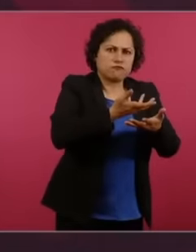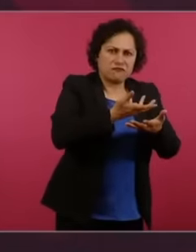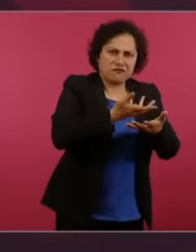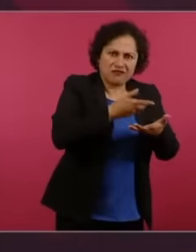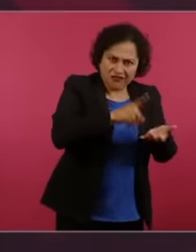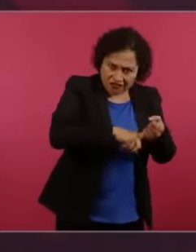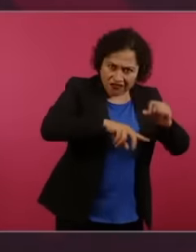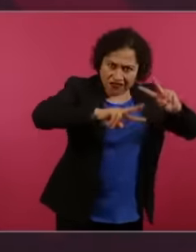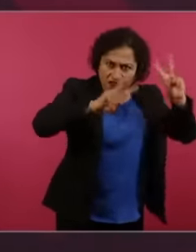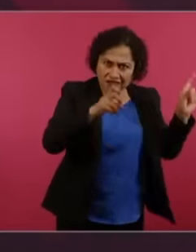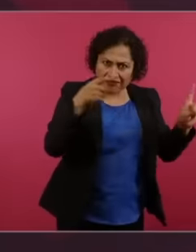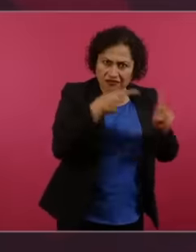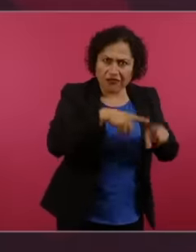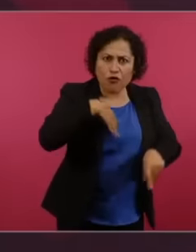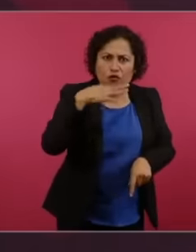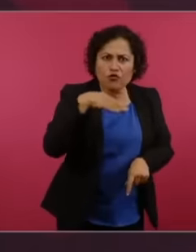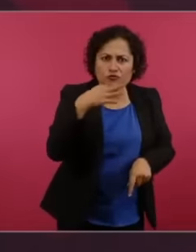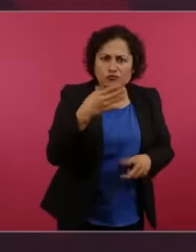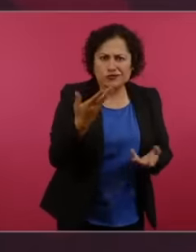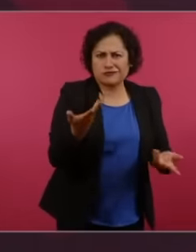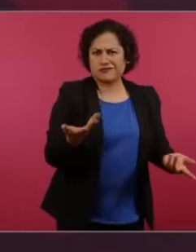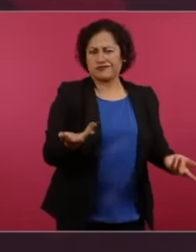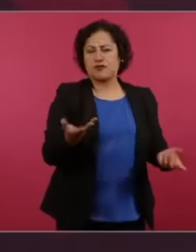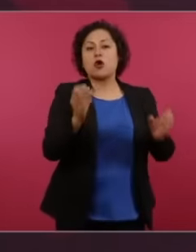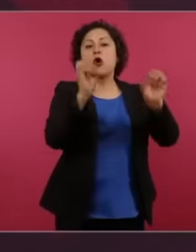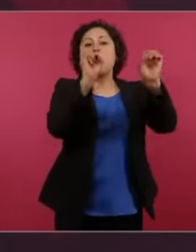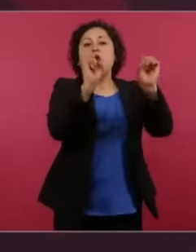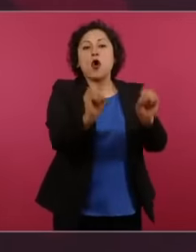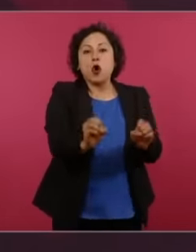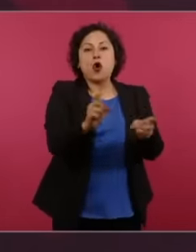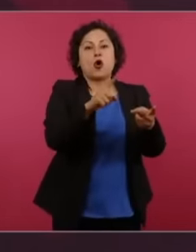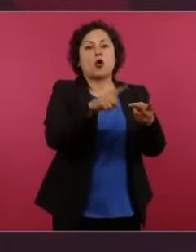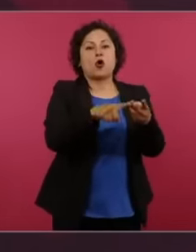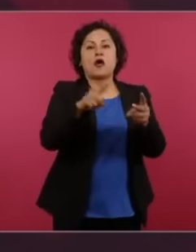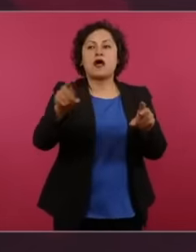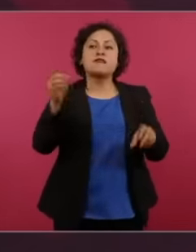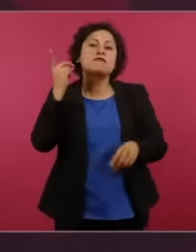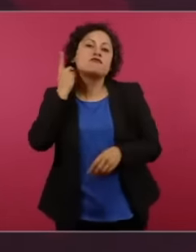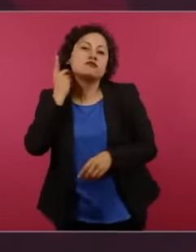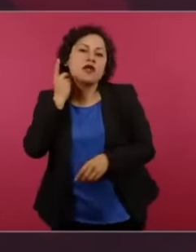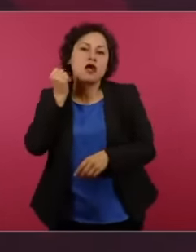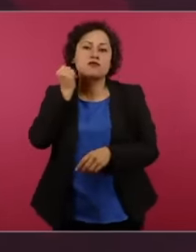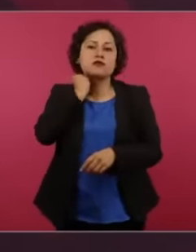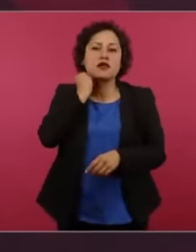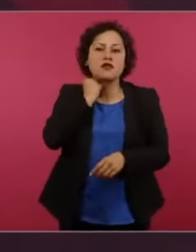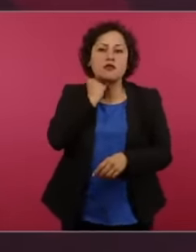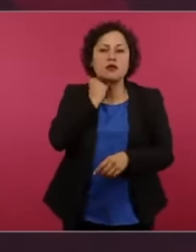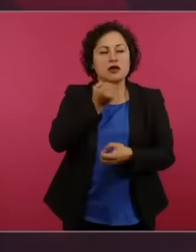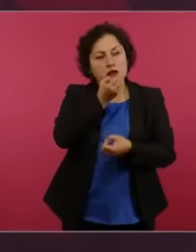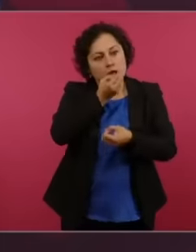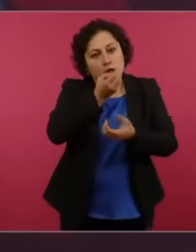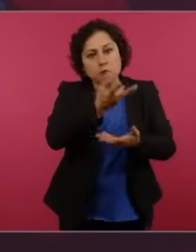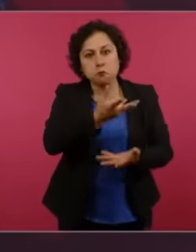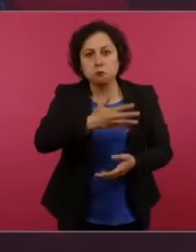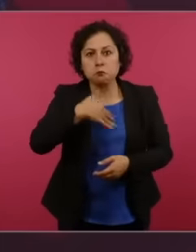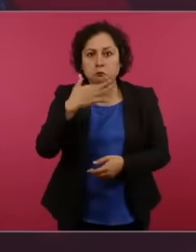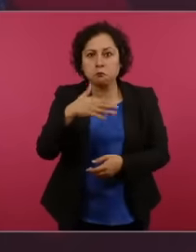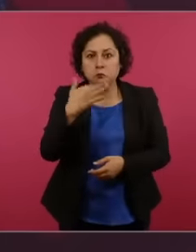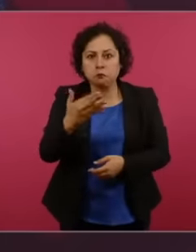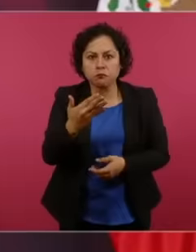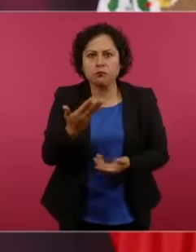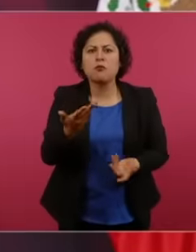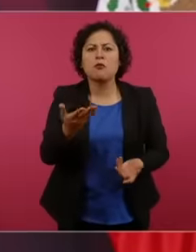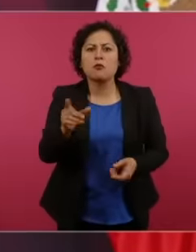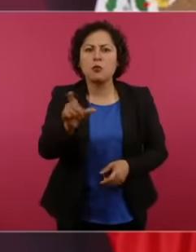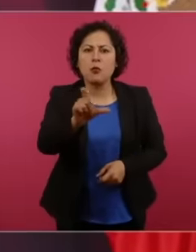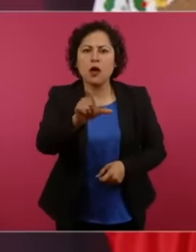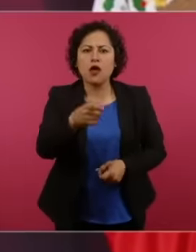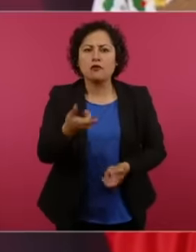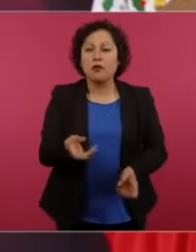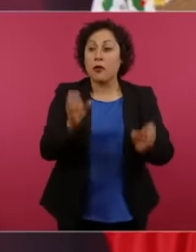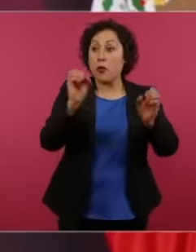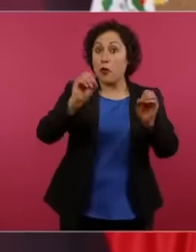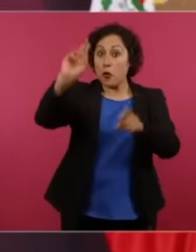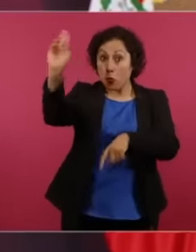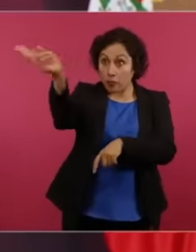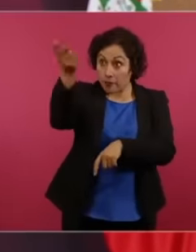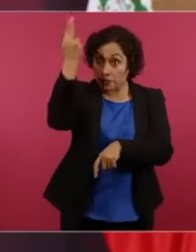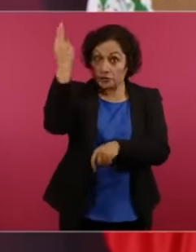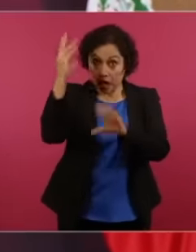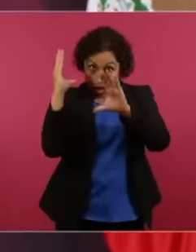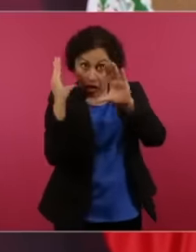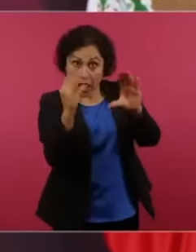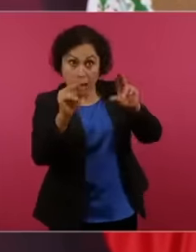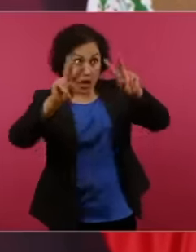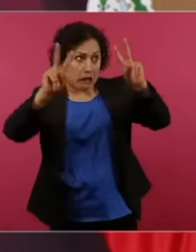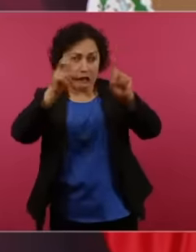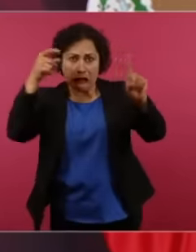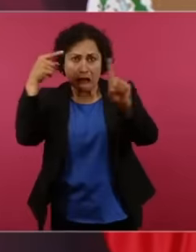in the academy, in the universities, corruption didn't exist, well, it wasn't a crime.